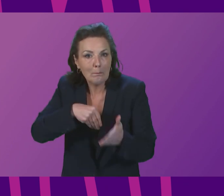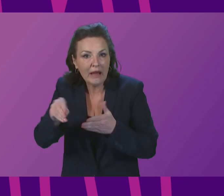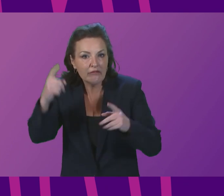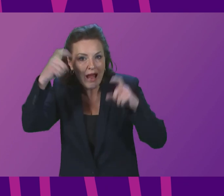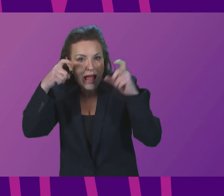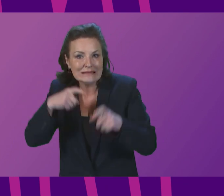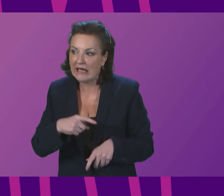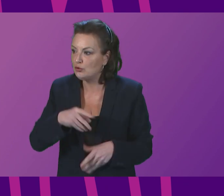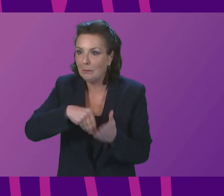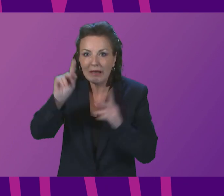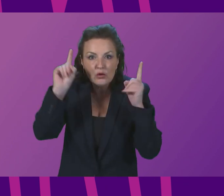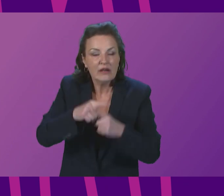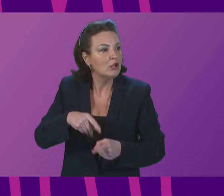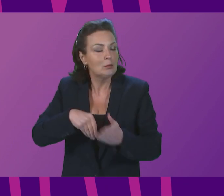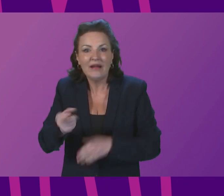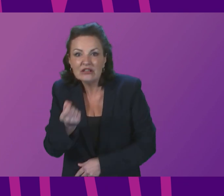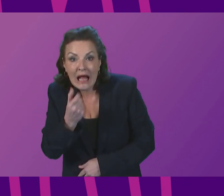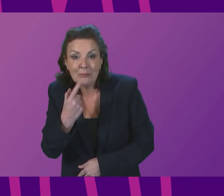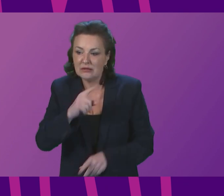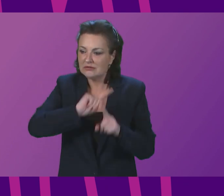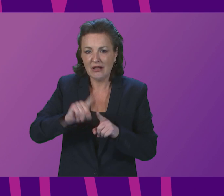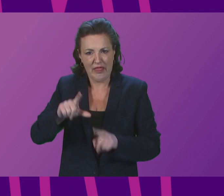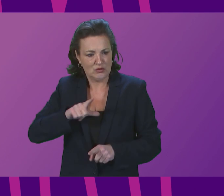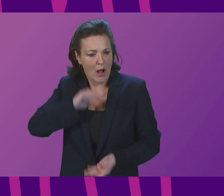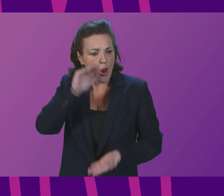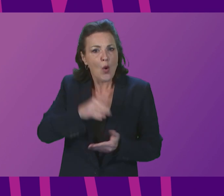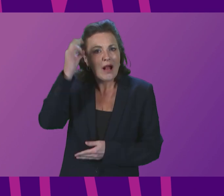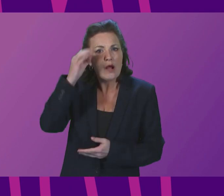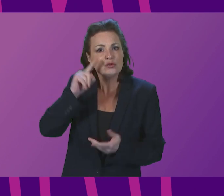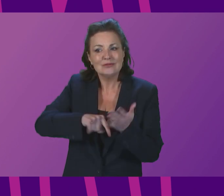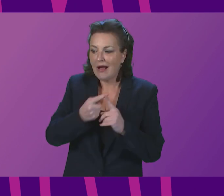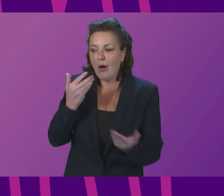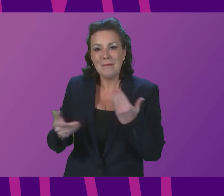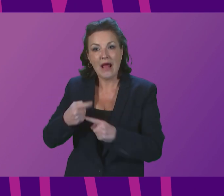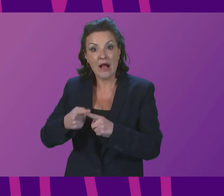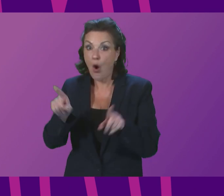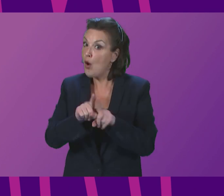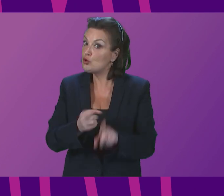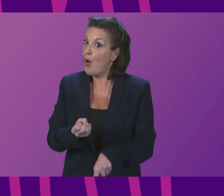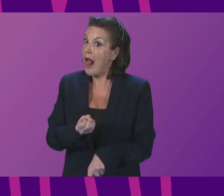It is why we have, on average, lower council tax than England and Labour-run Wales have.